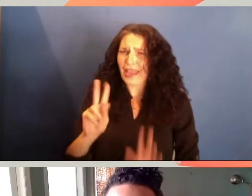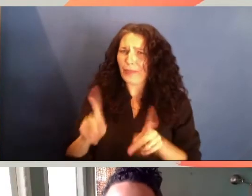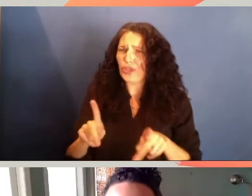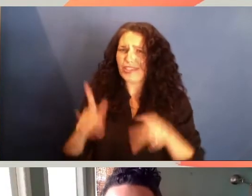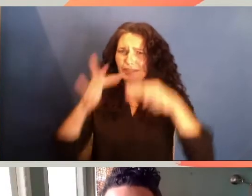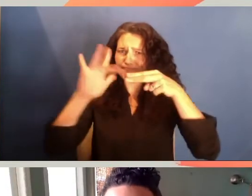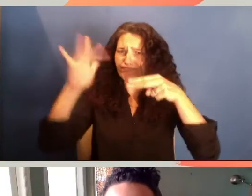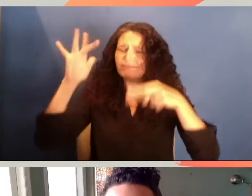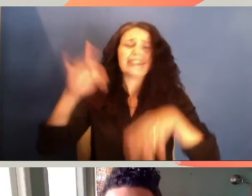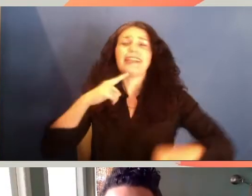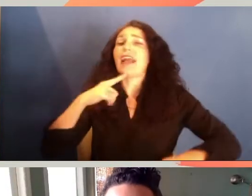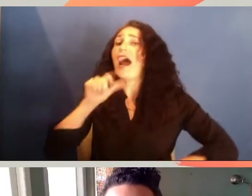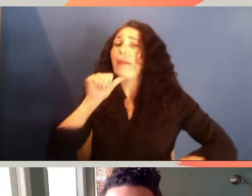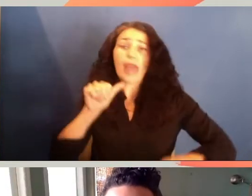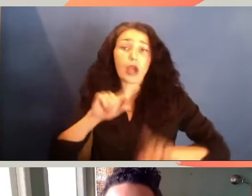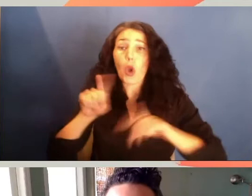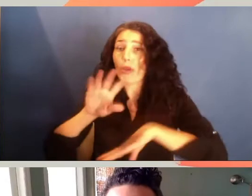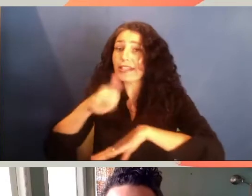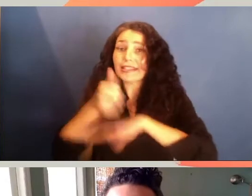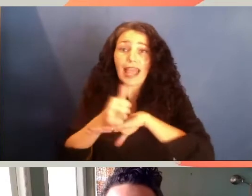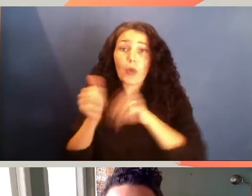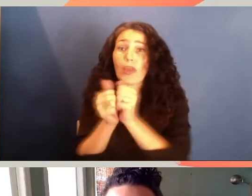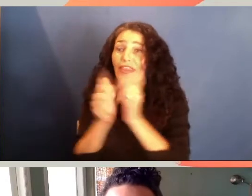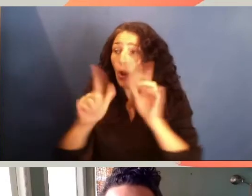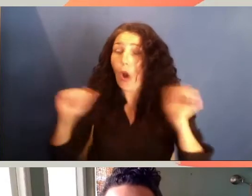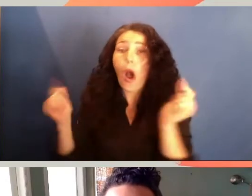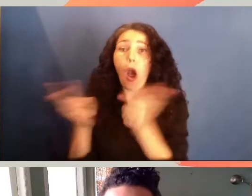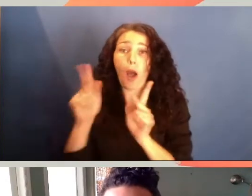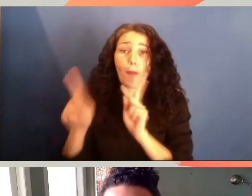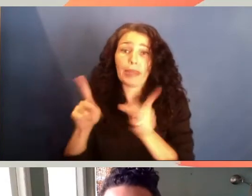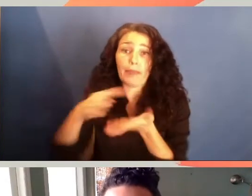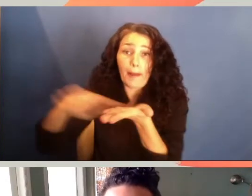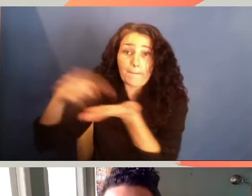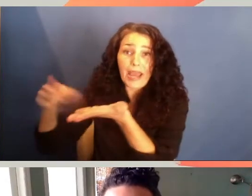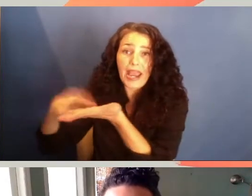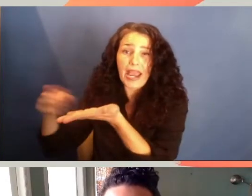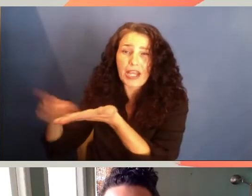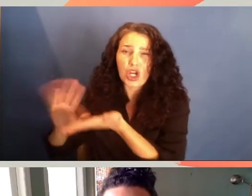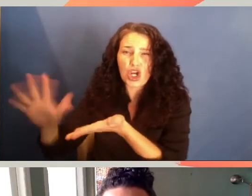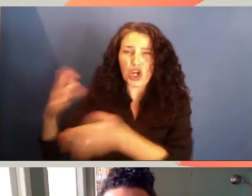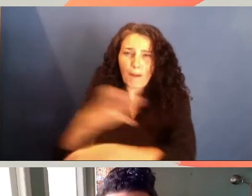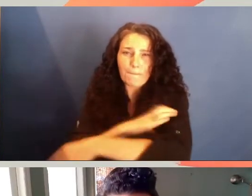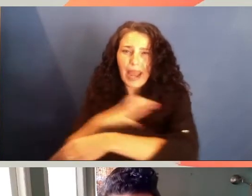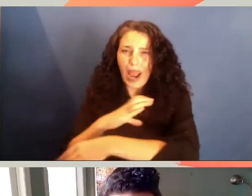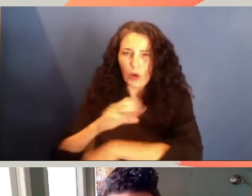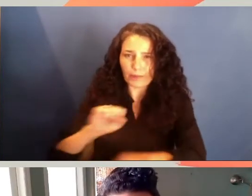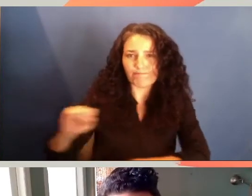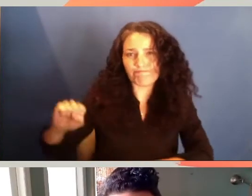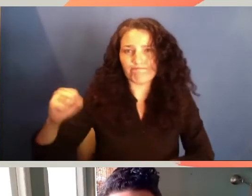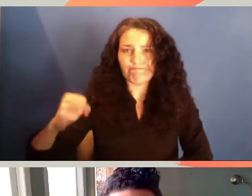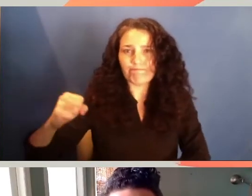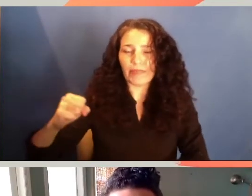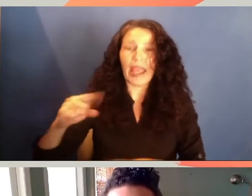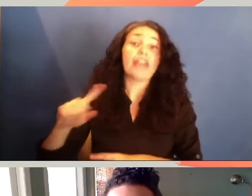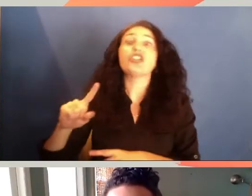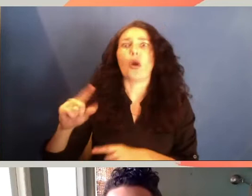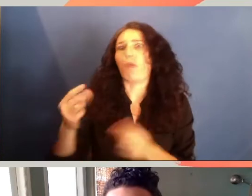And she was able to sort of flex that muscle, and then all of a sudden, this company found money to pay people.